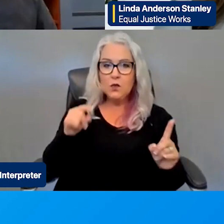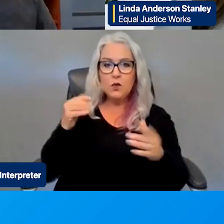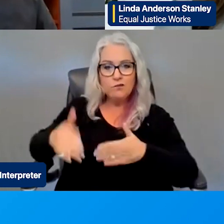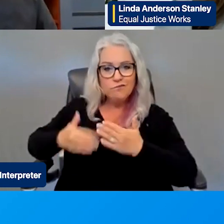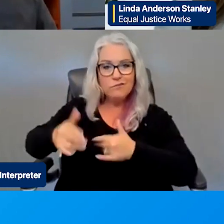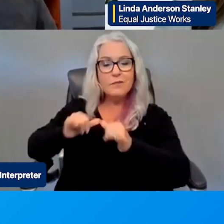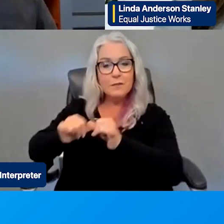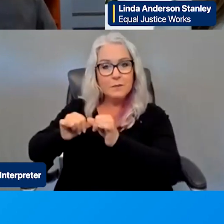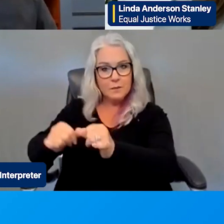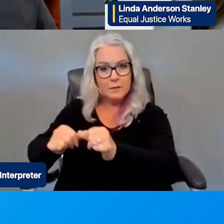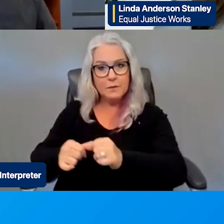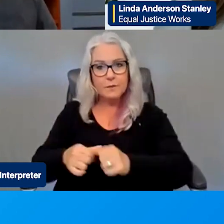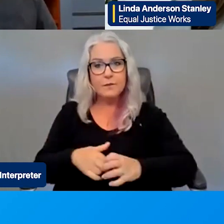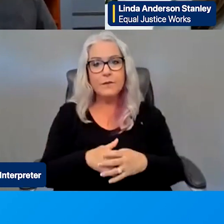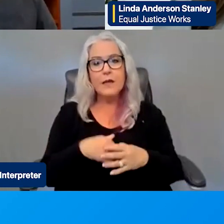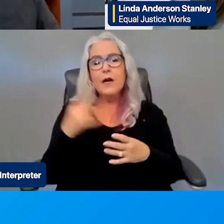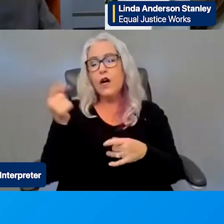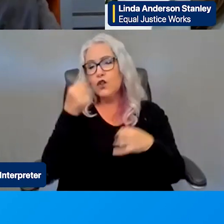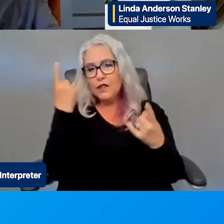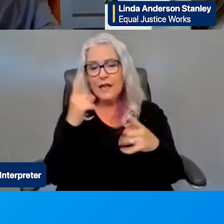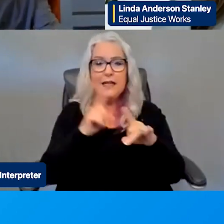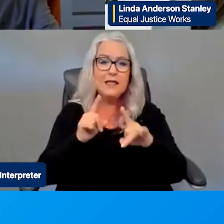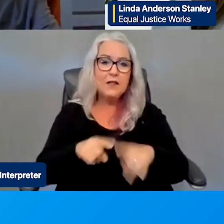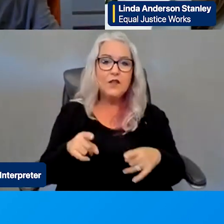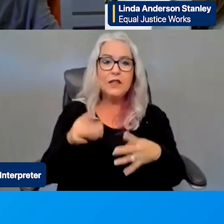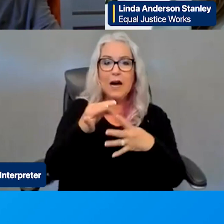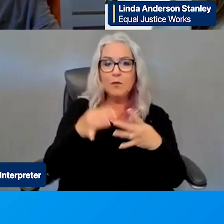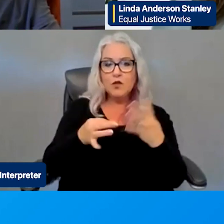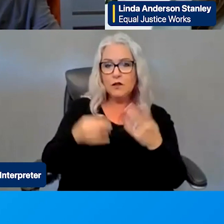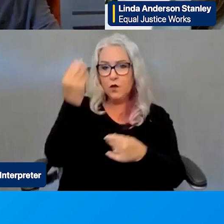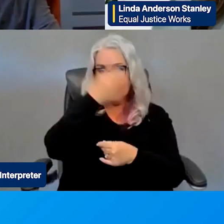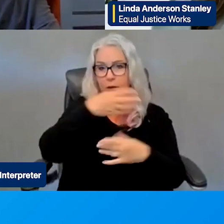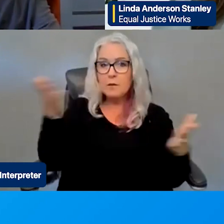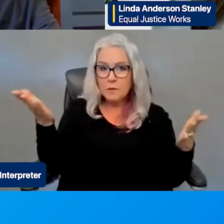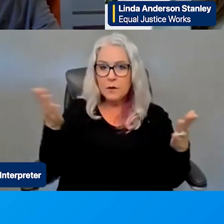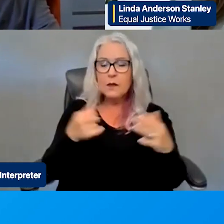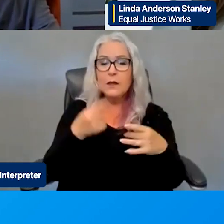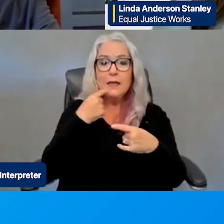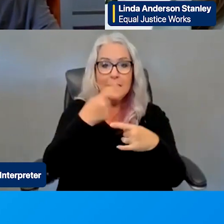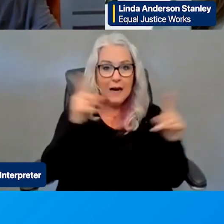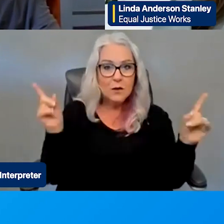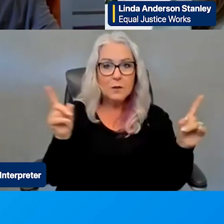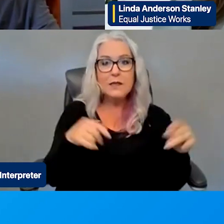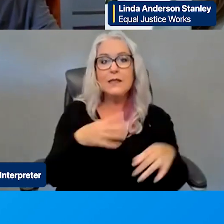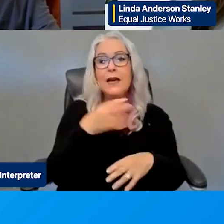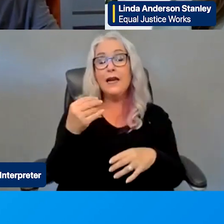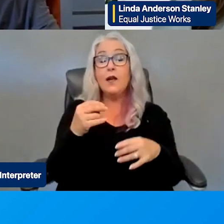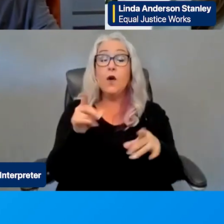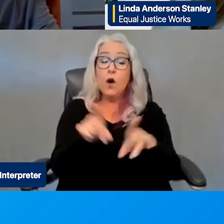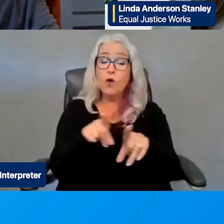using like different outlets. Also understanding that the power that litigation has may be useful at some points.